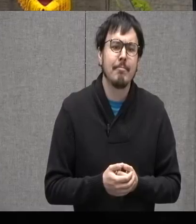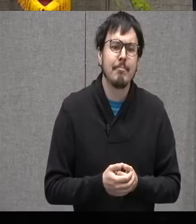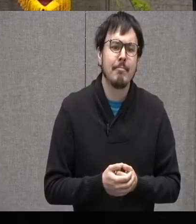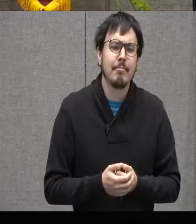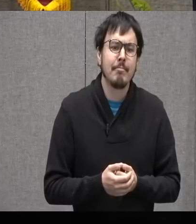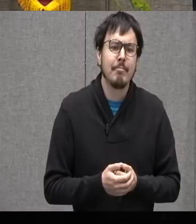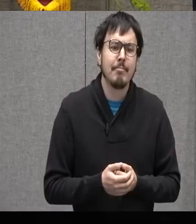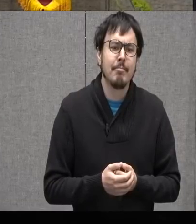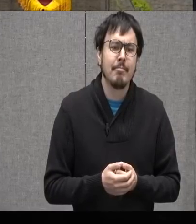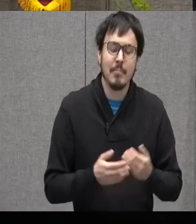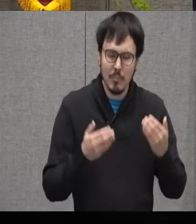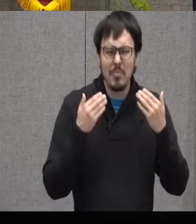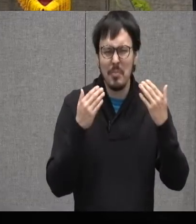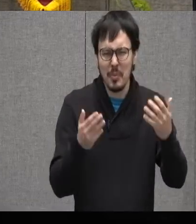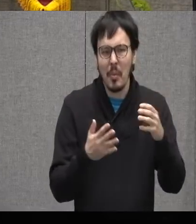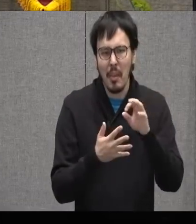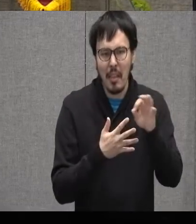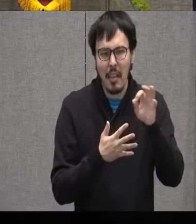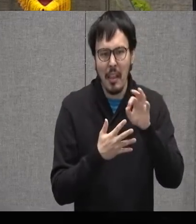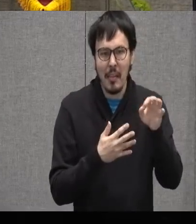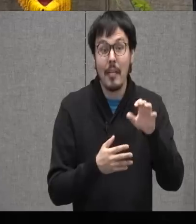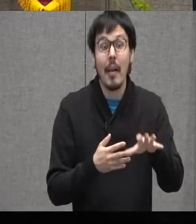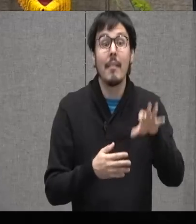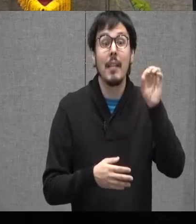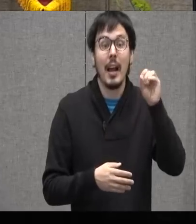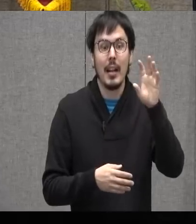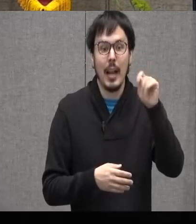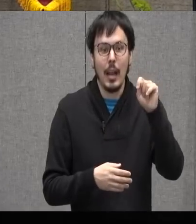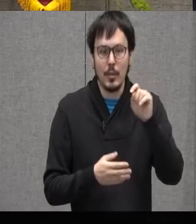Let's count and find out. Remember, we're counting by twos.